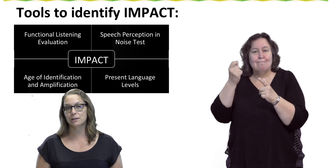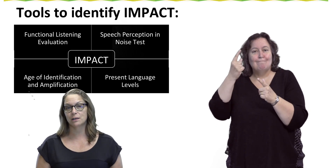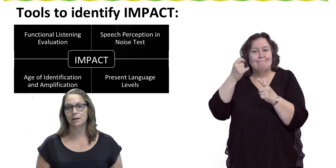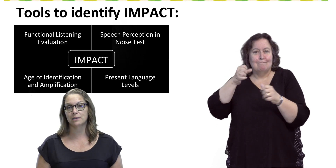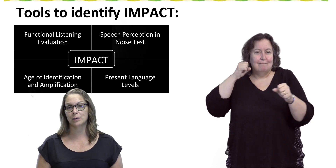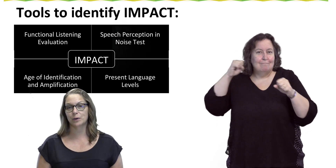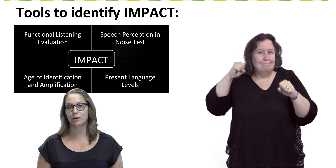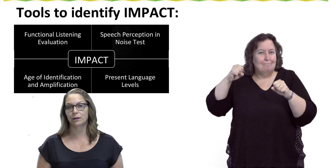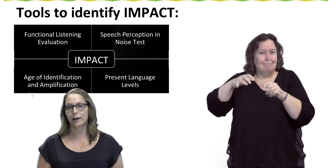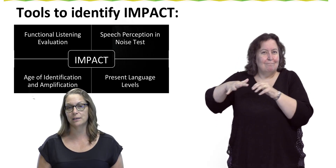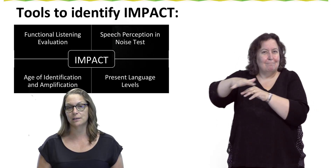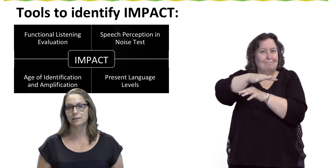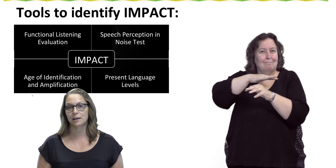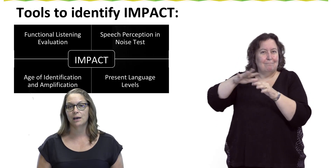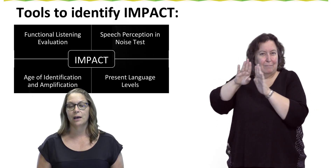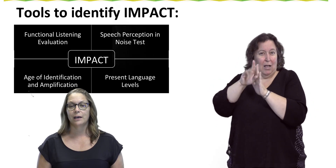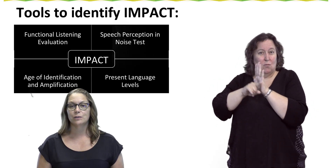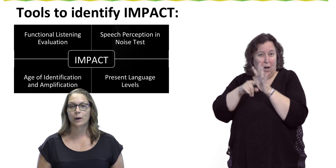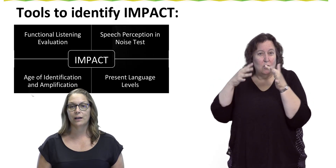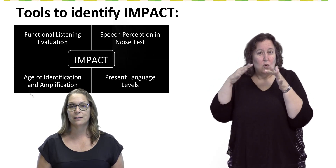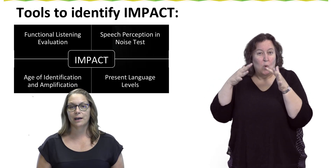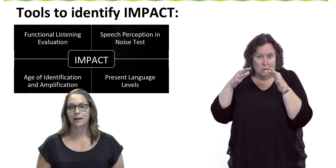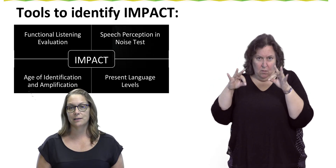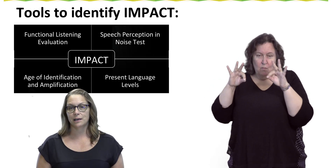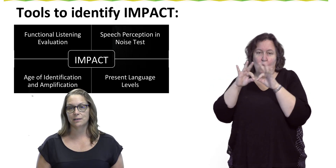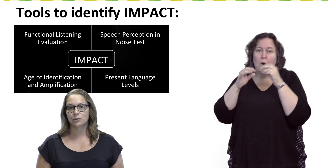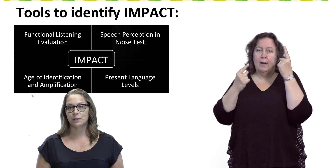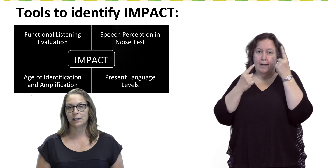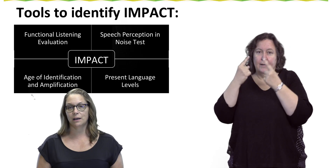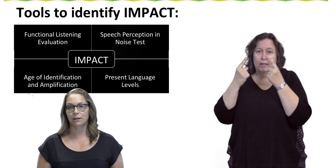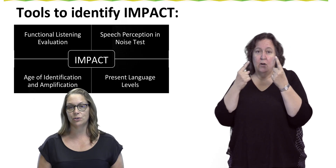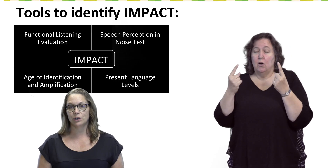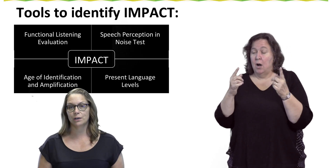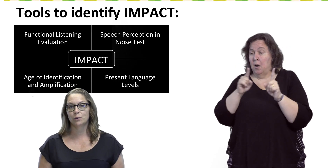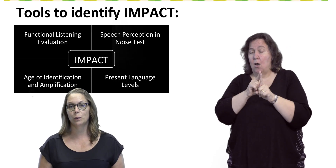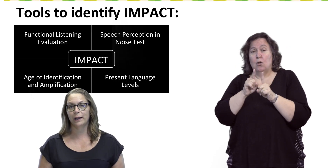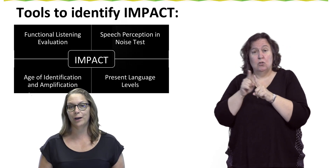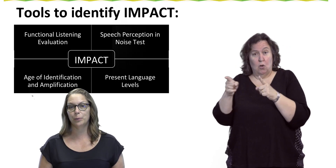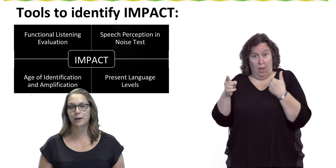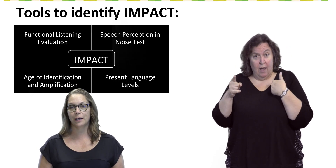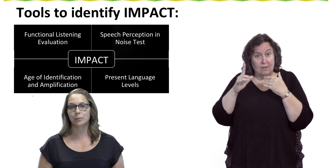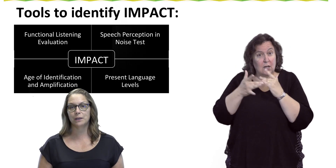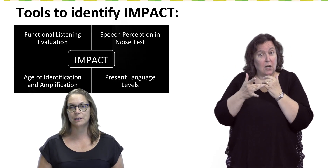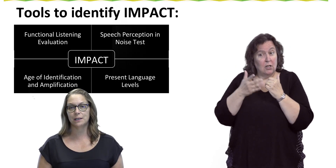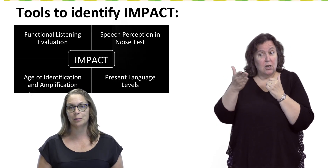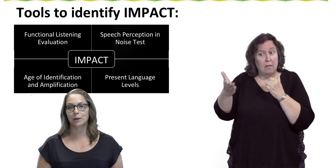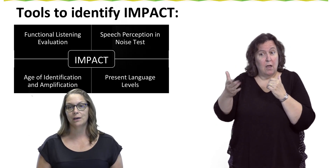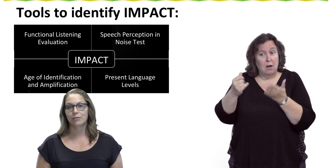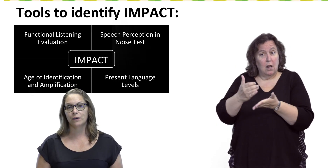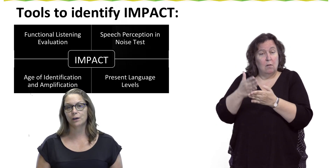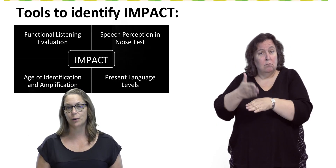that is typical in classes, as well as access to technology will help the IEP team figure out